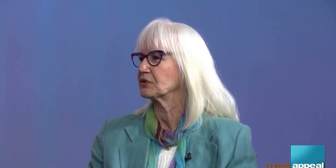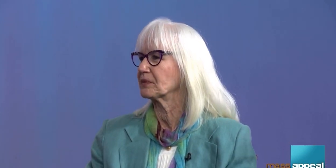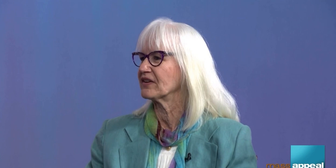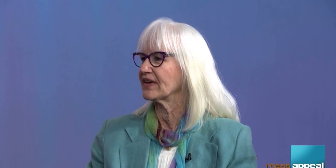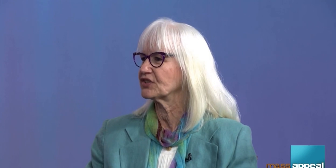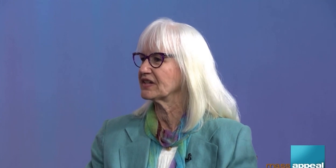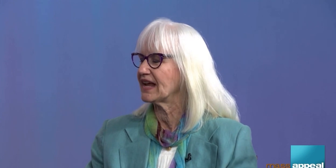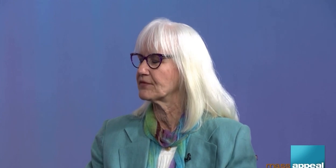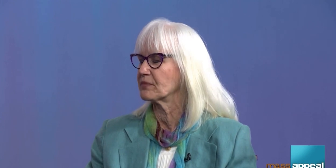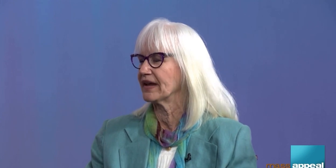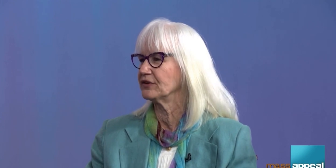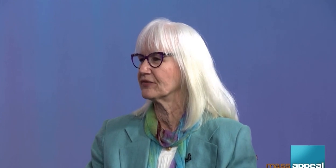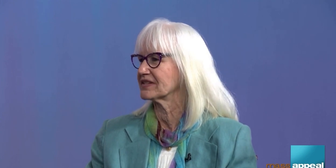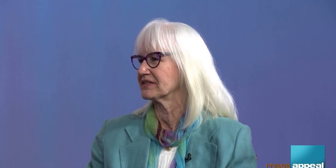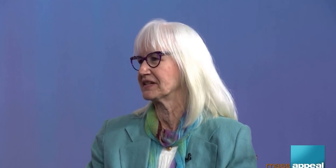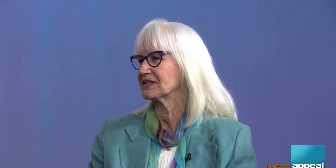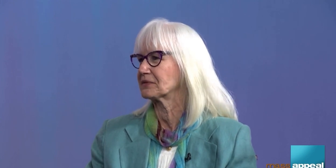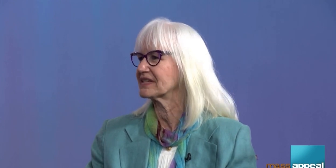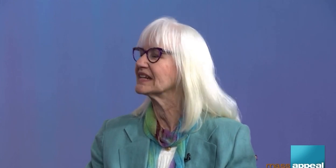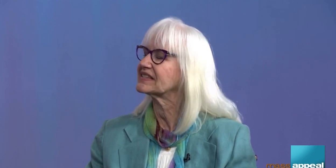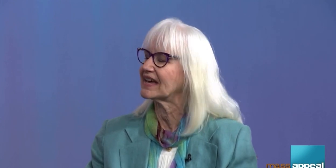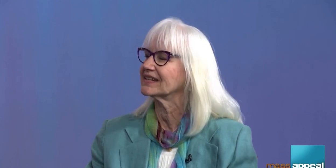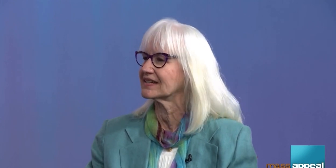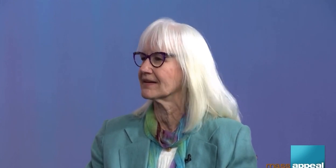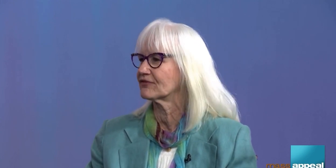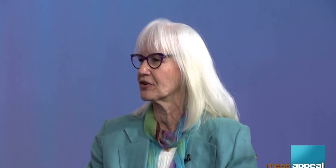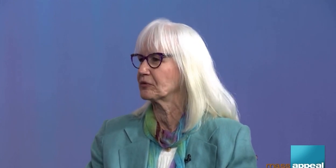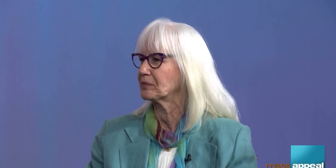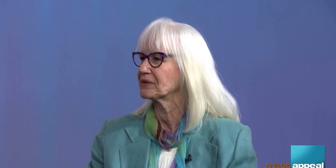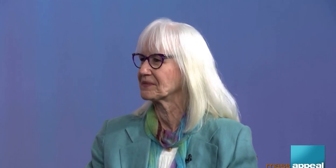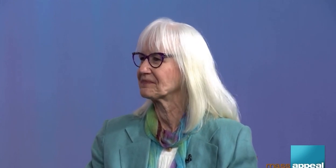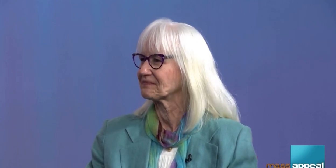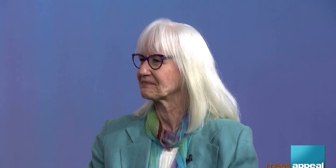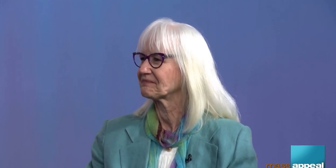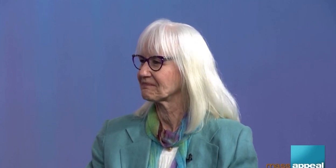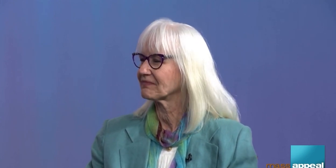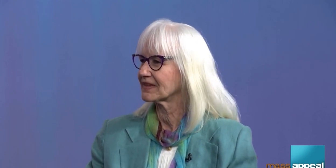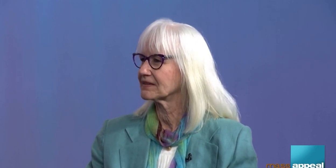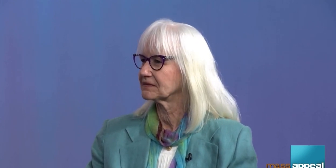a renovation and have a brand new facility, so it's an exciting time for our group. Fantastic. Niki let